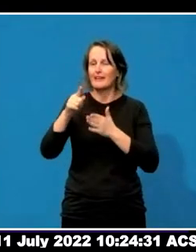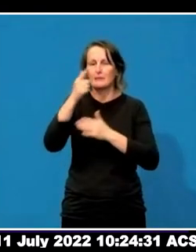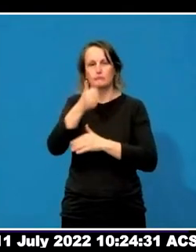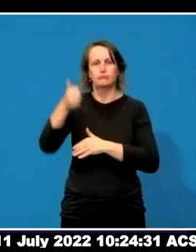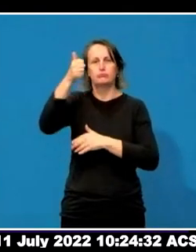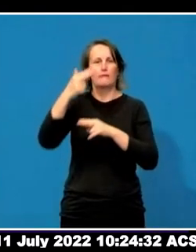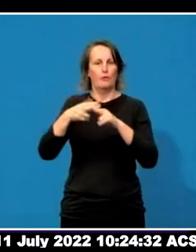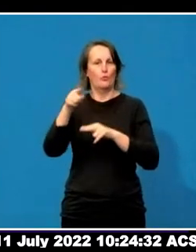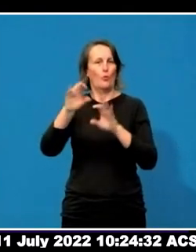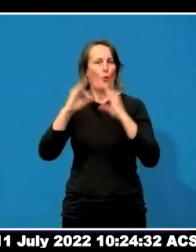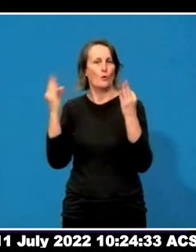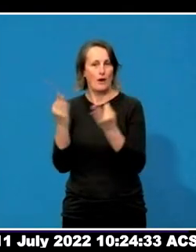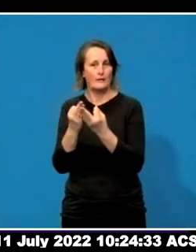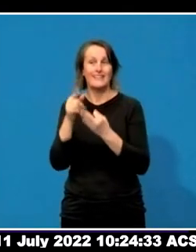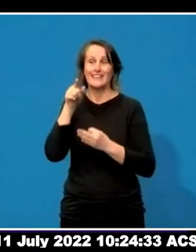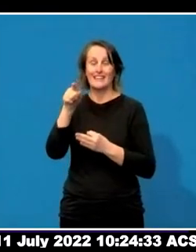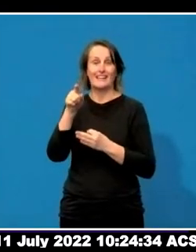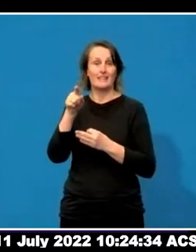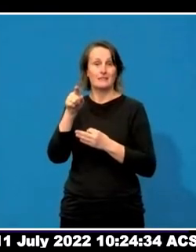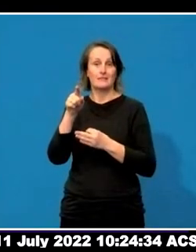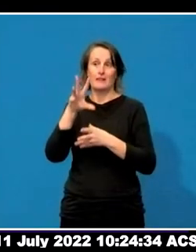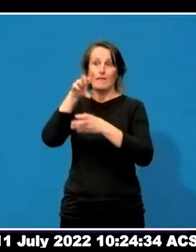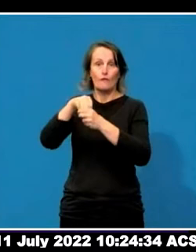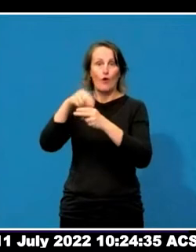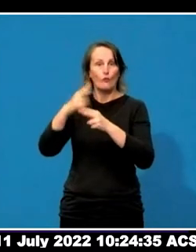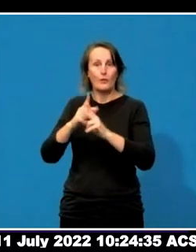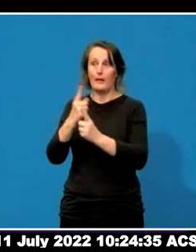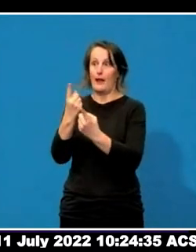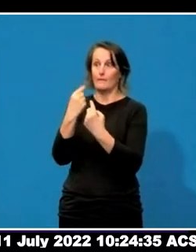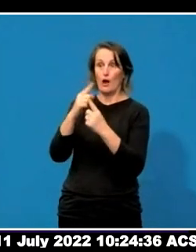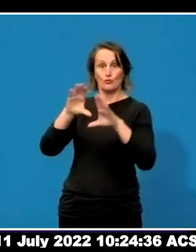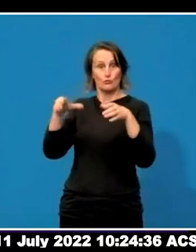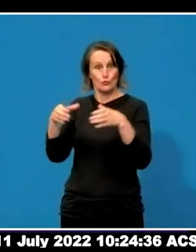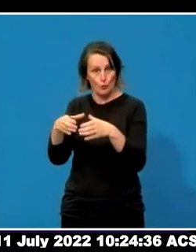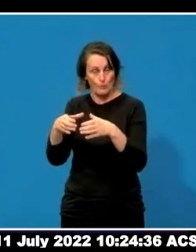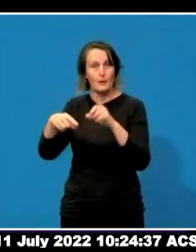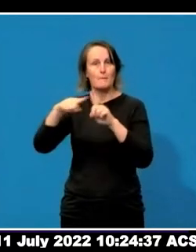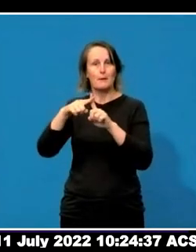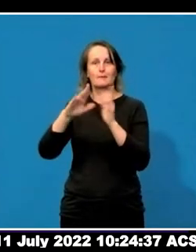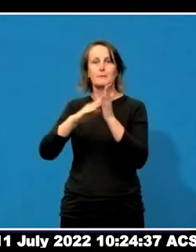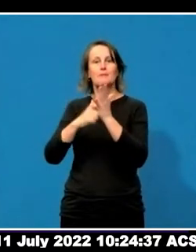First Nations Peoples Strategic Advisory Group and Mr Griffis will give evidence this